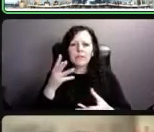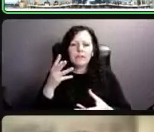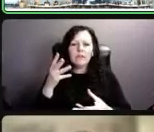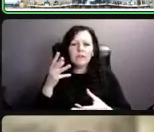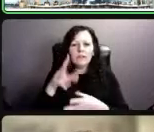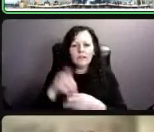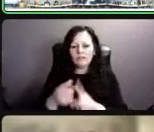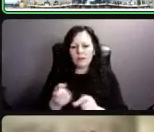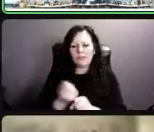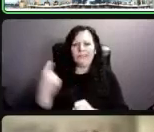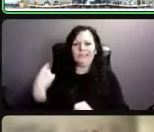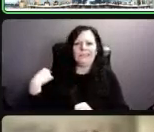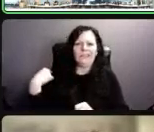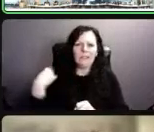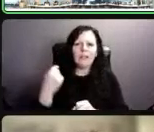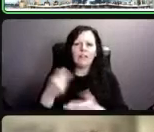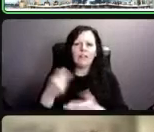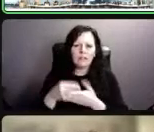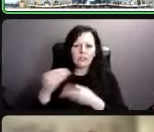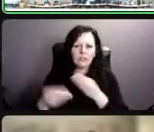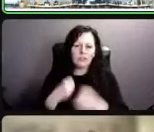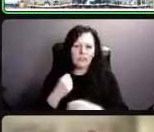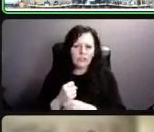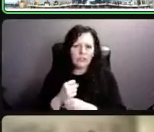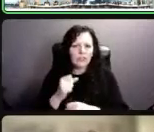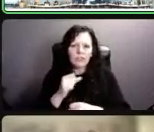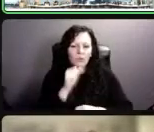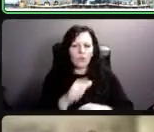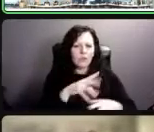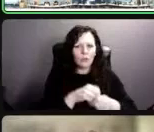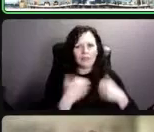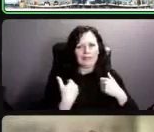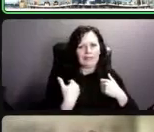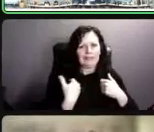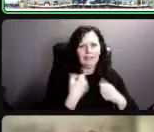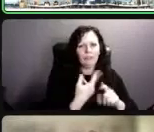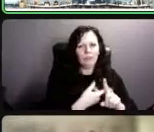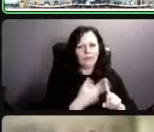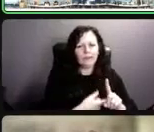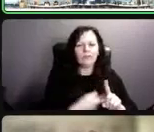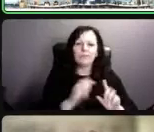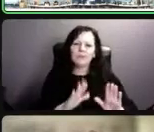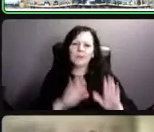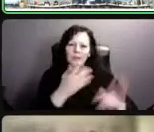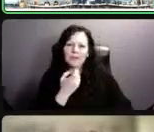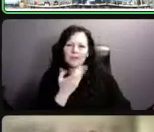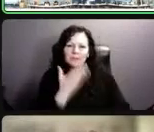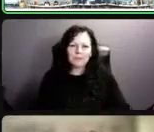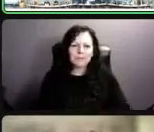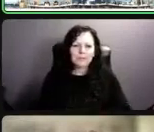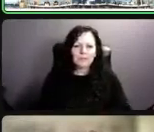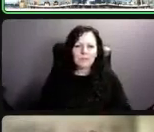THIS WAS THIS WAS DONE WITH DATA FROM THE FISCAL YEAR,